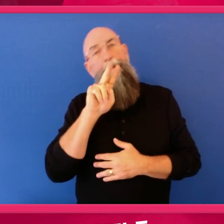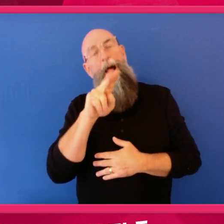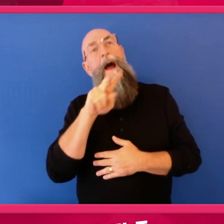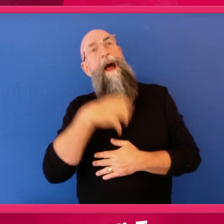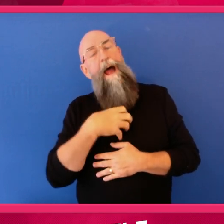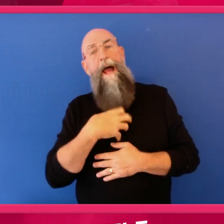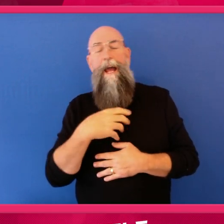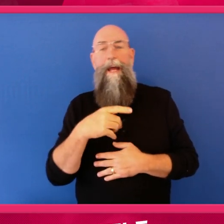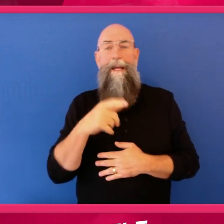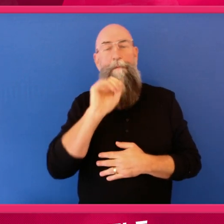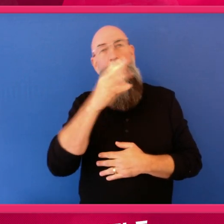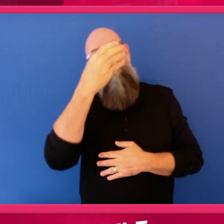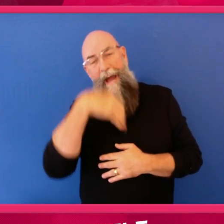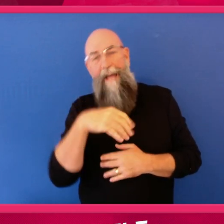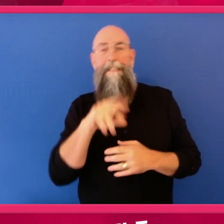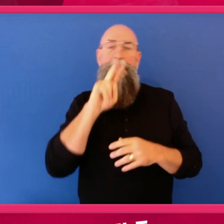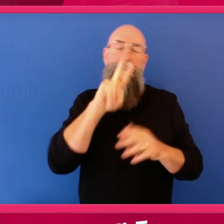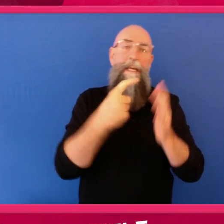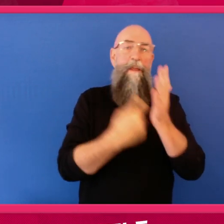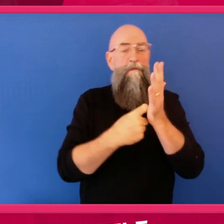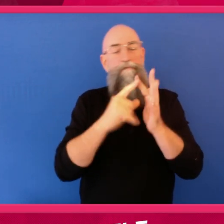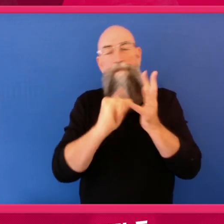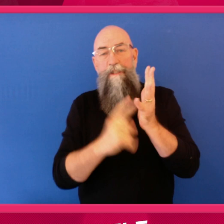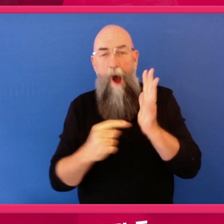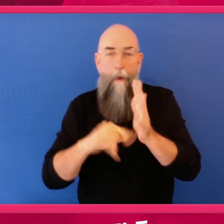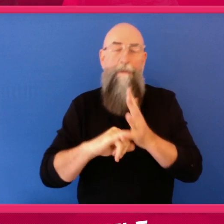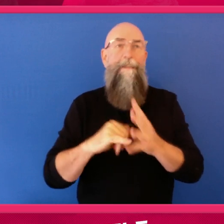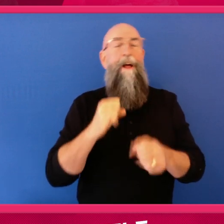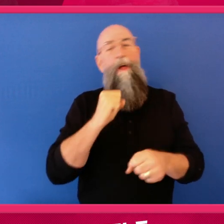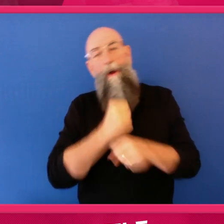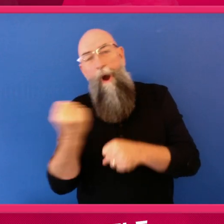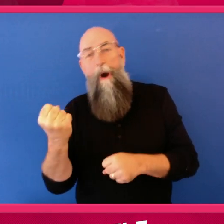there, they put the face there, they put the gold medal symbol, and you kind of go by and